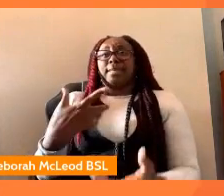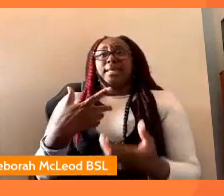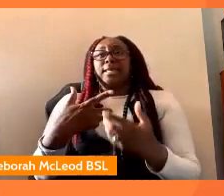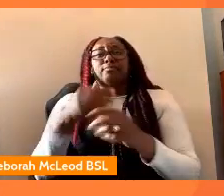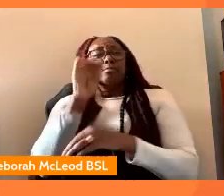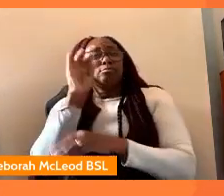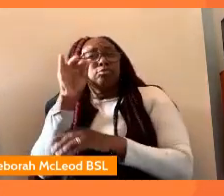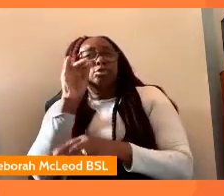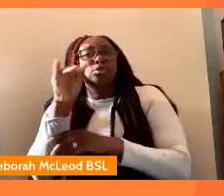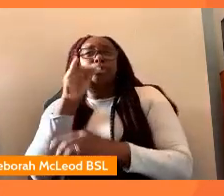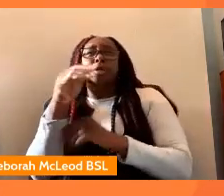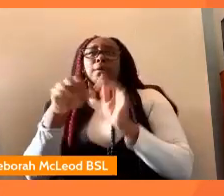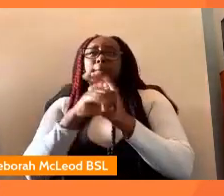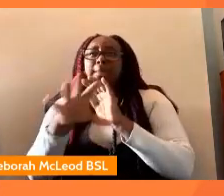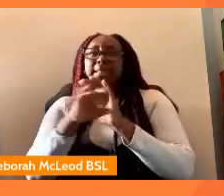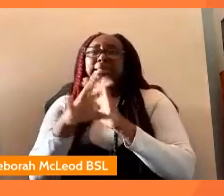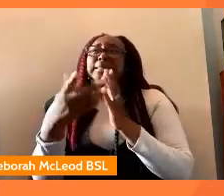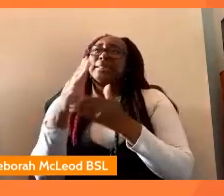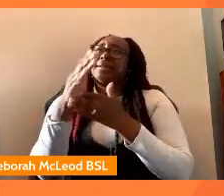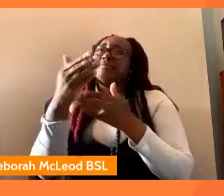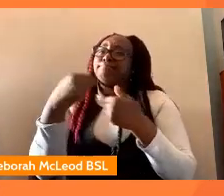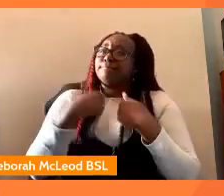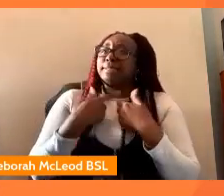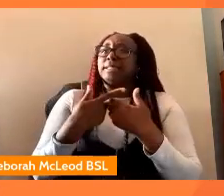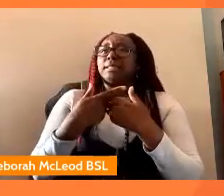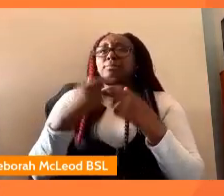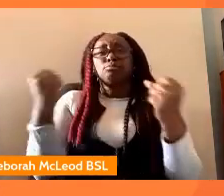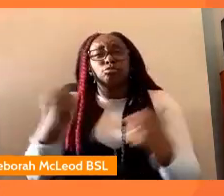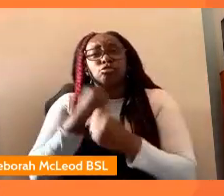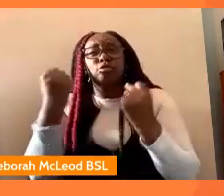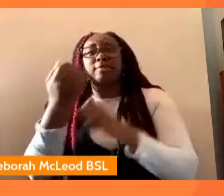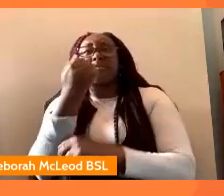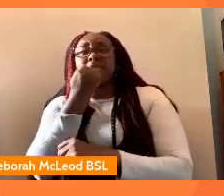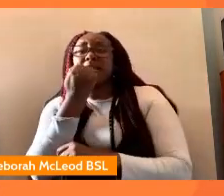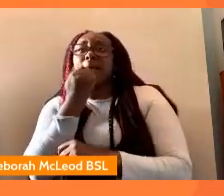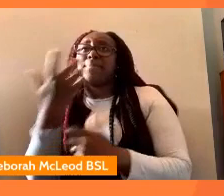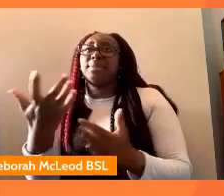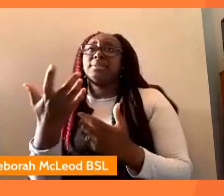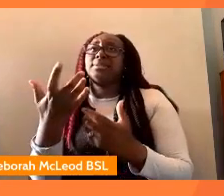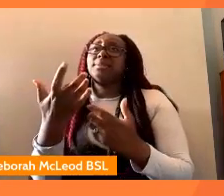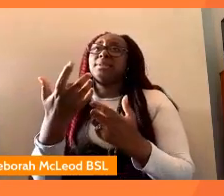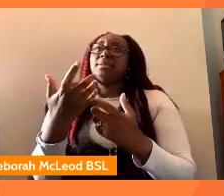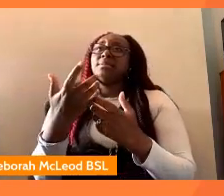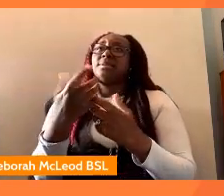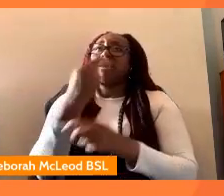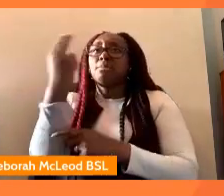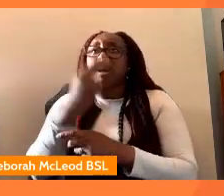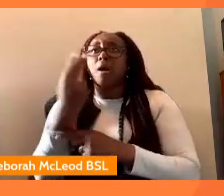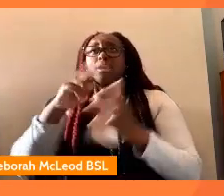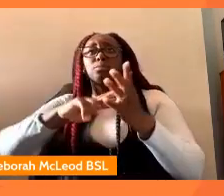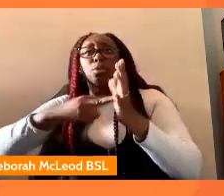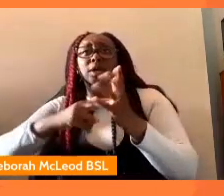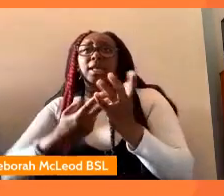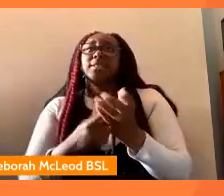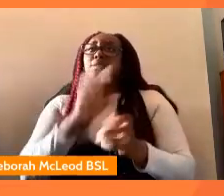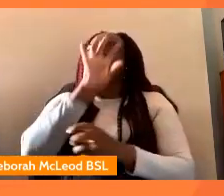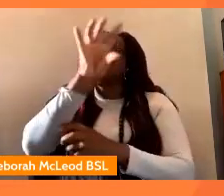by strengthening numbers. I would really like to see arts organisations pull together and create new